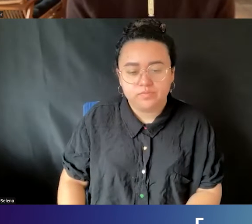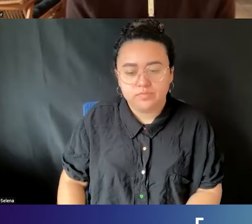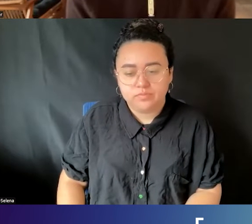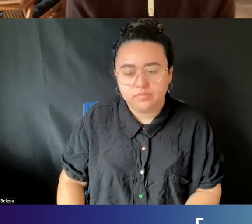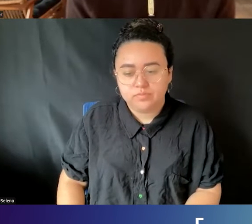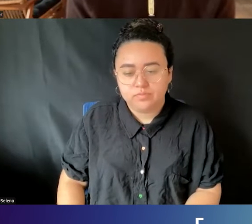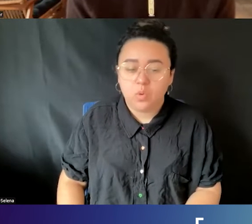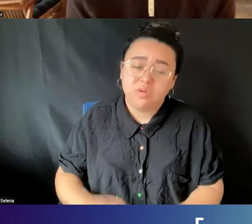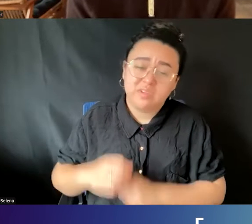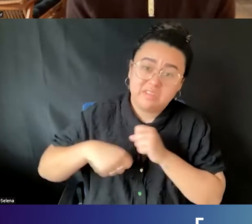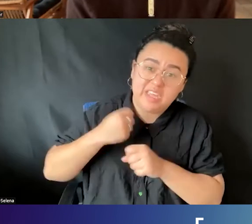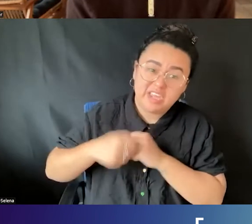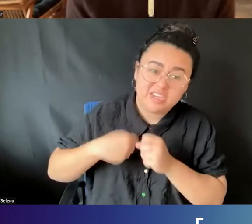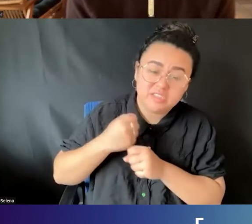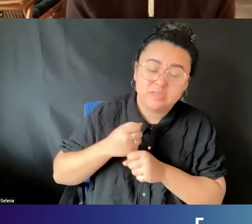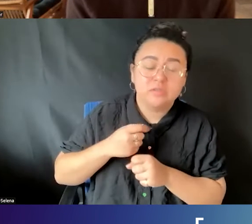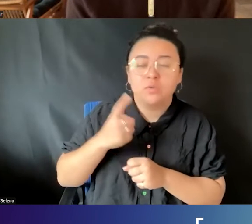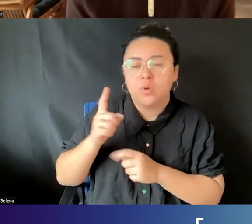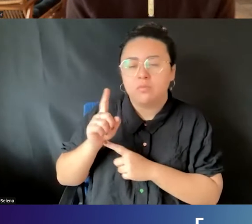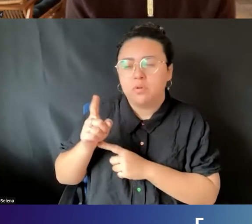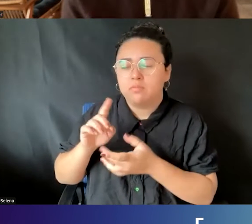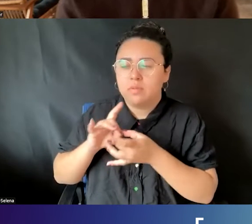my relationship with Hulu when we were just treating it with Crime